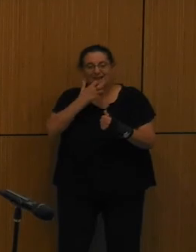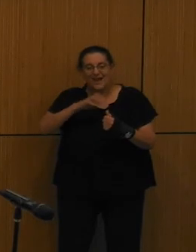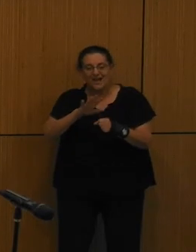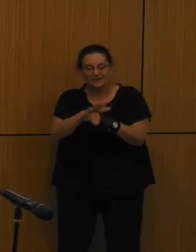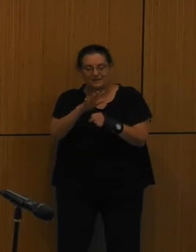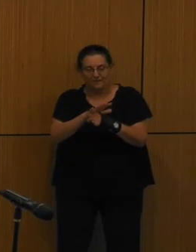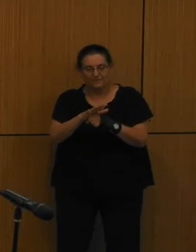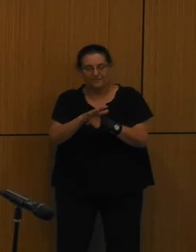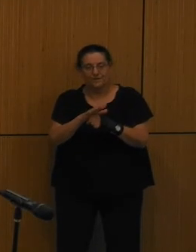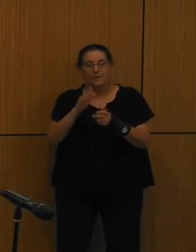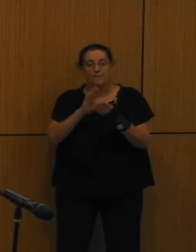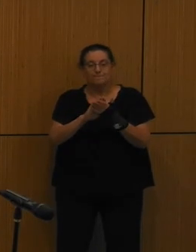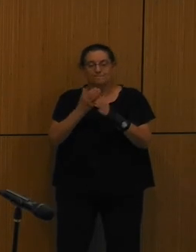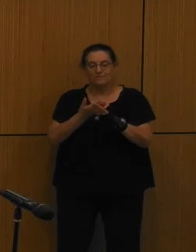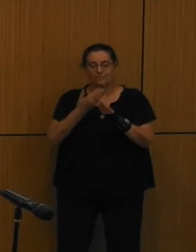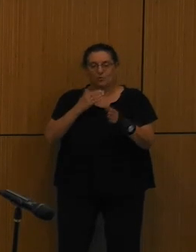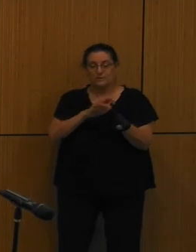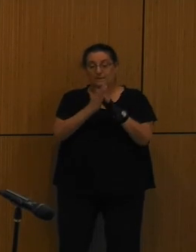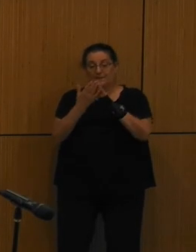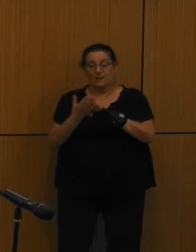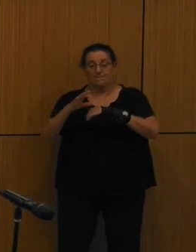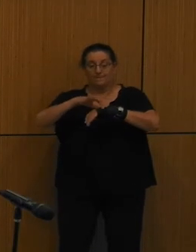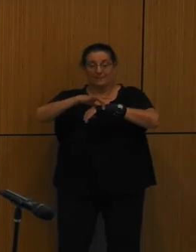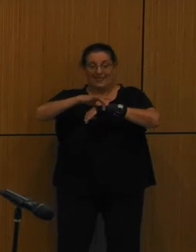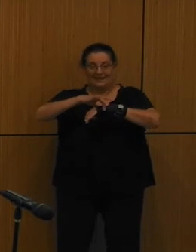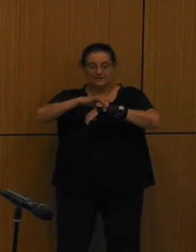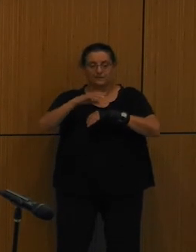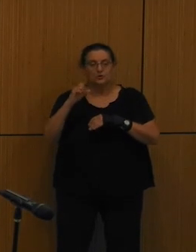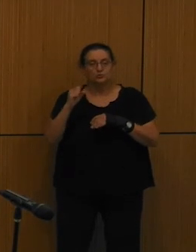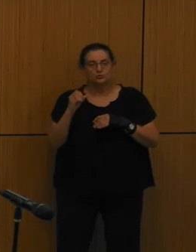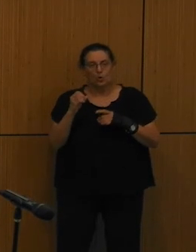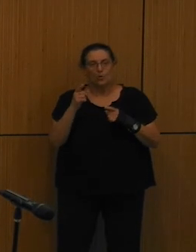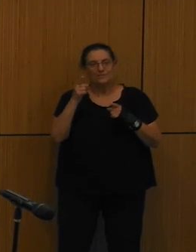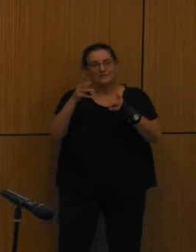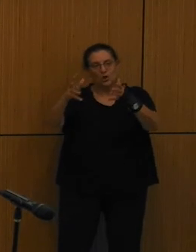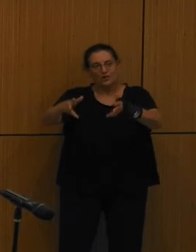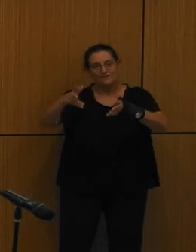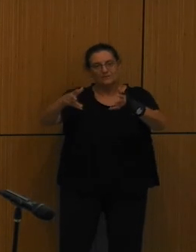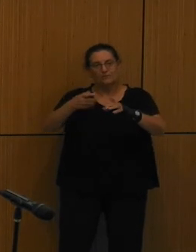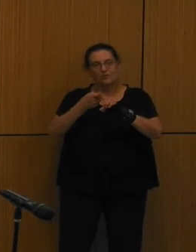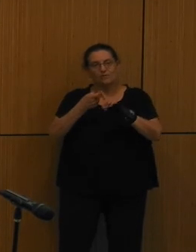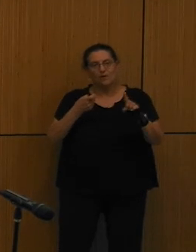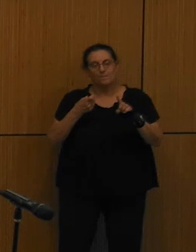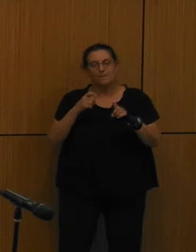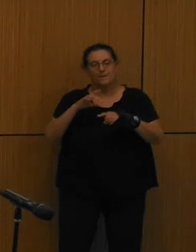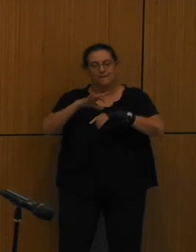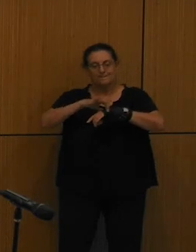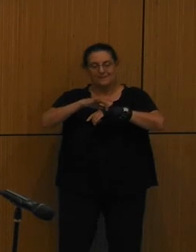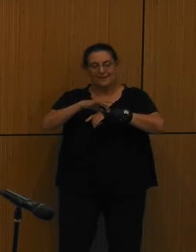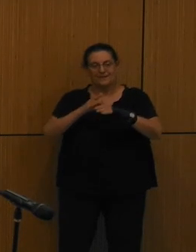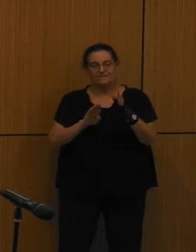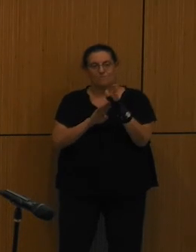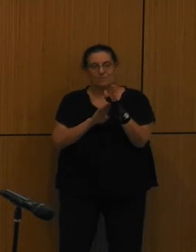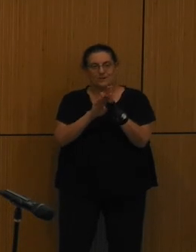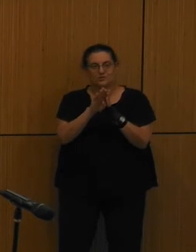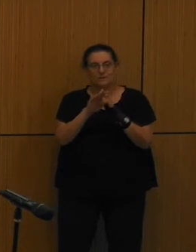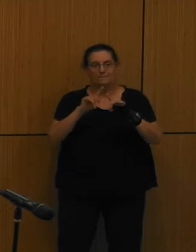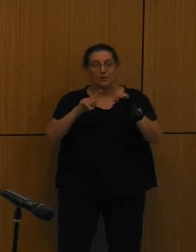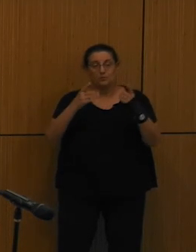Or it's possible that that these are the leftovers from planet formation. We just don't know yet. Regardless.